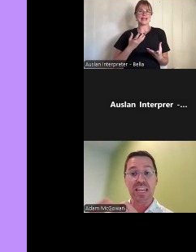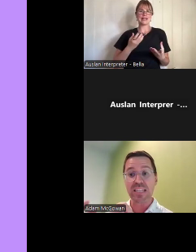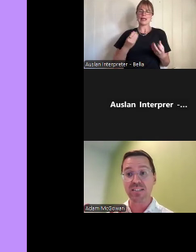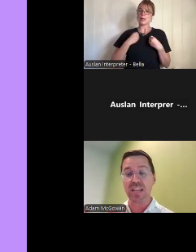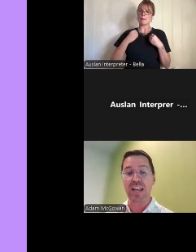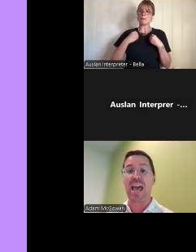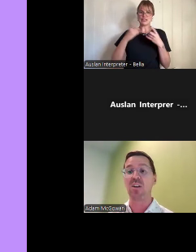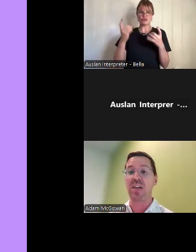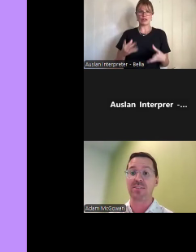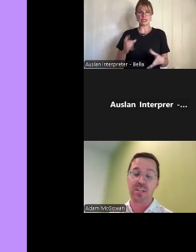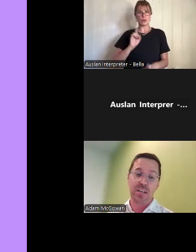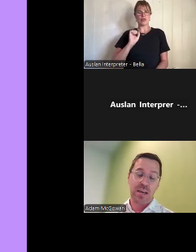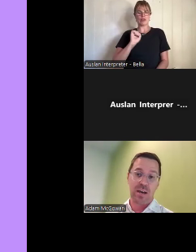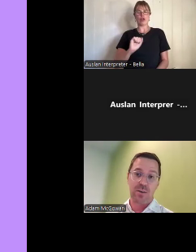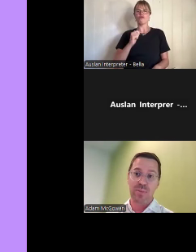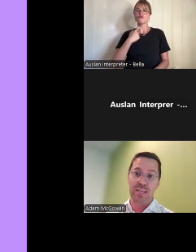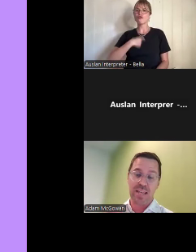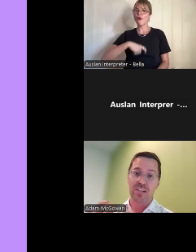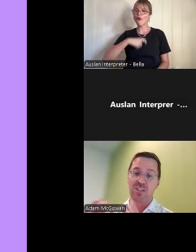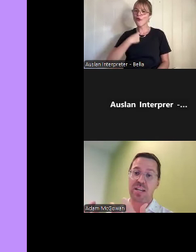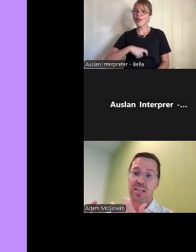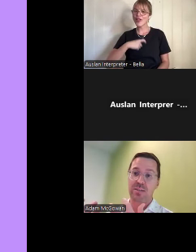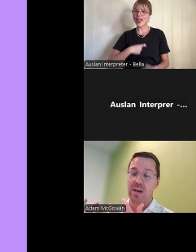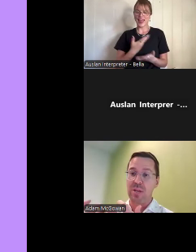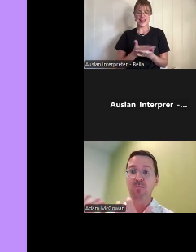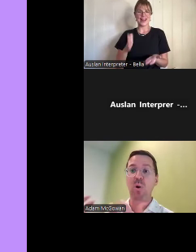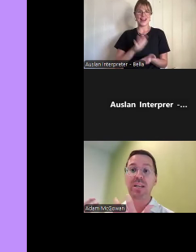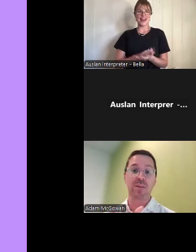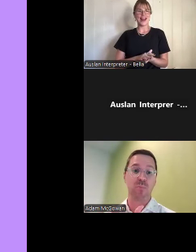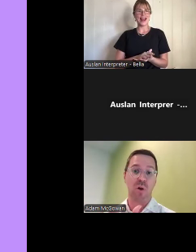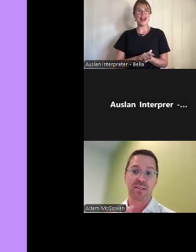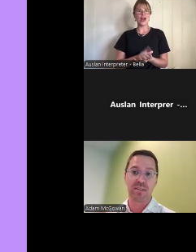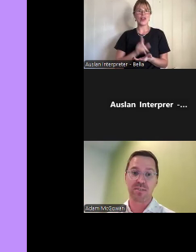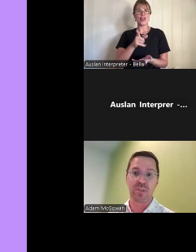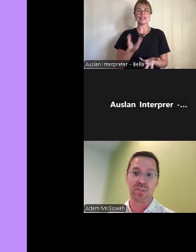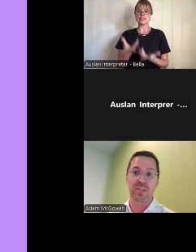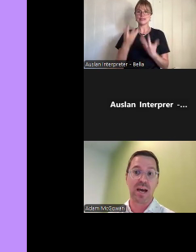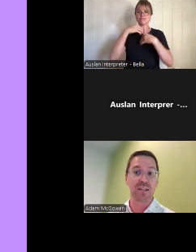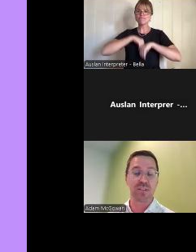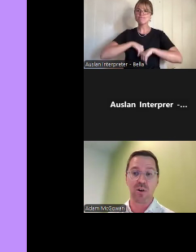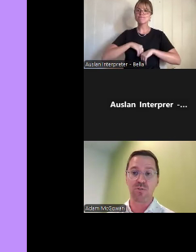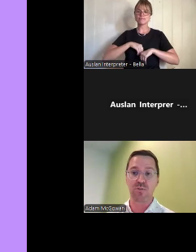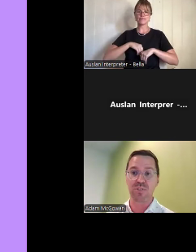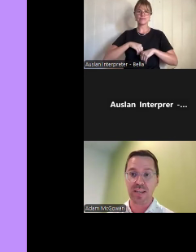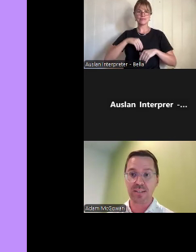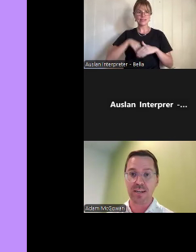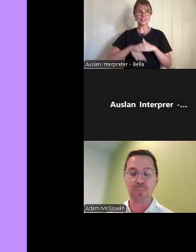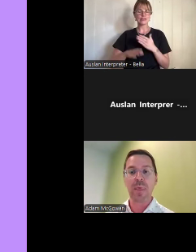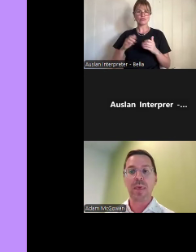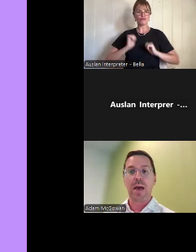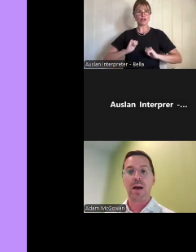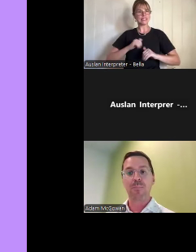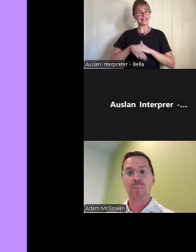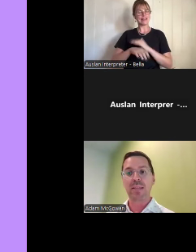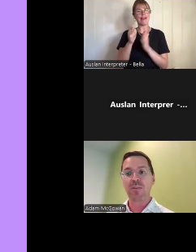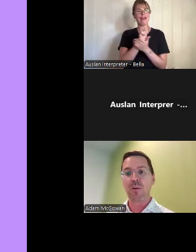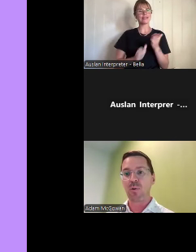is and how that is actually embodied in practice within the arts and cultural sector. And there are